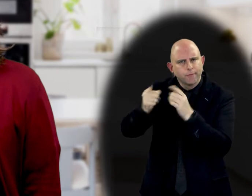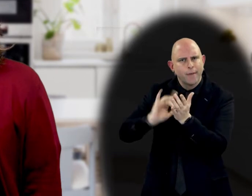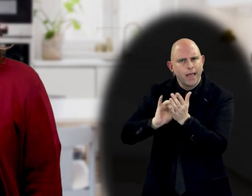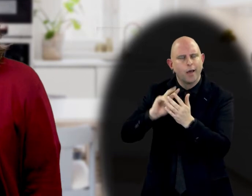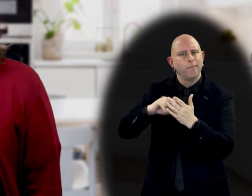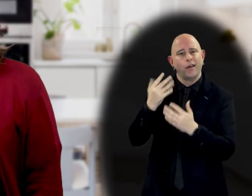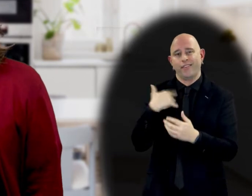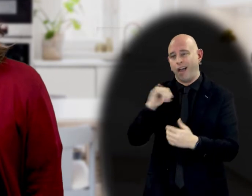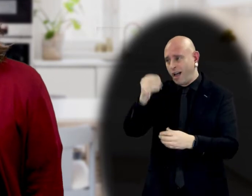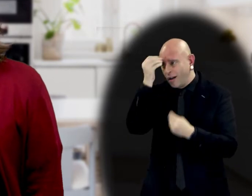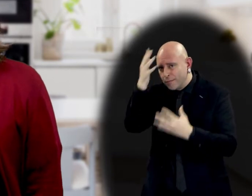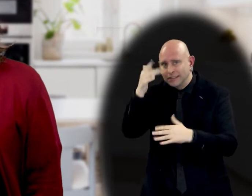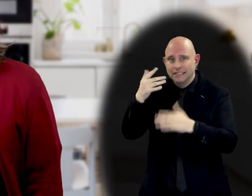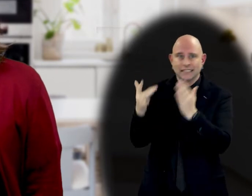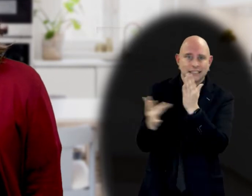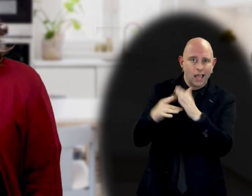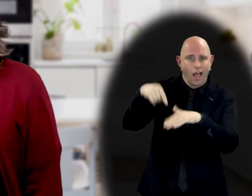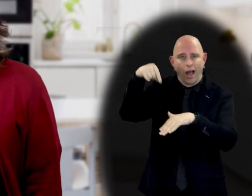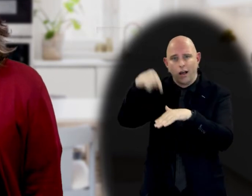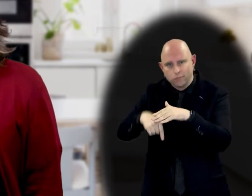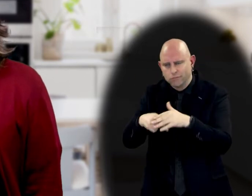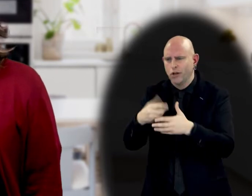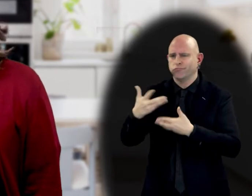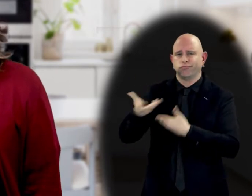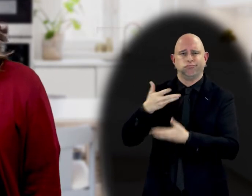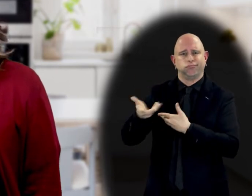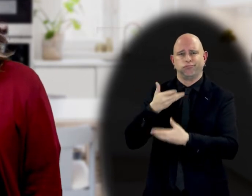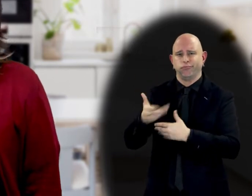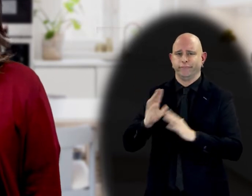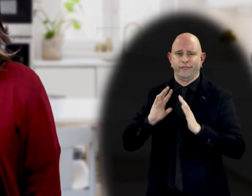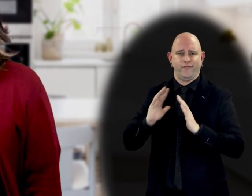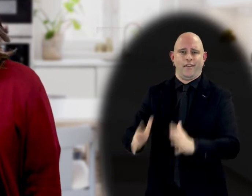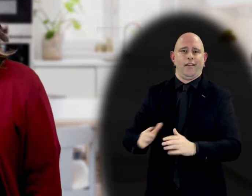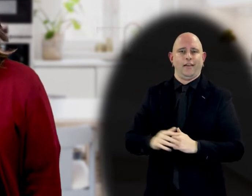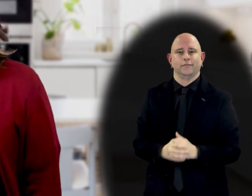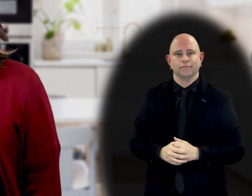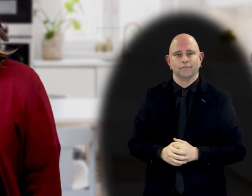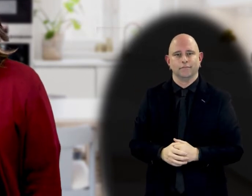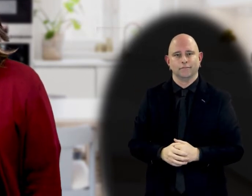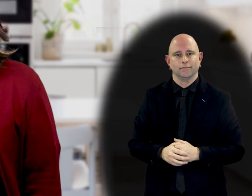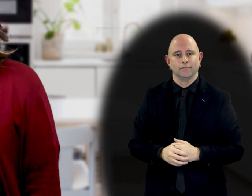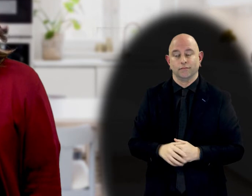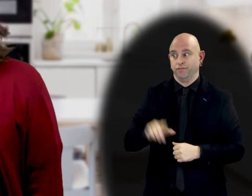so she would be able to communicate technical information very effectively.